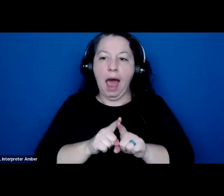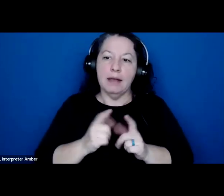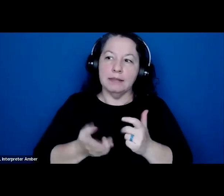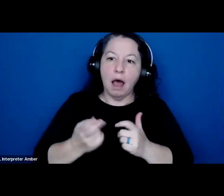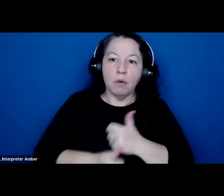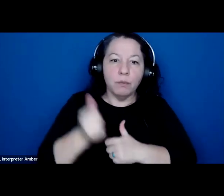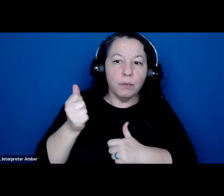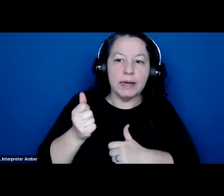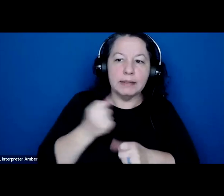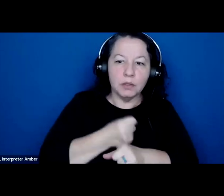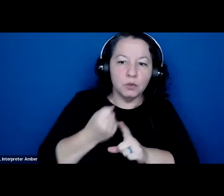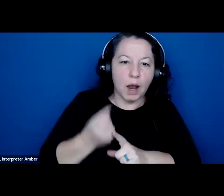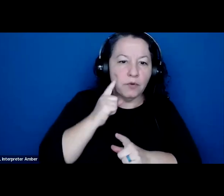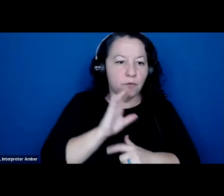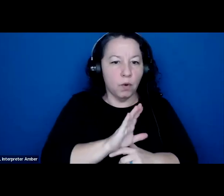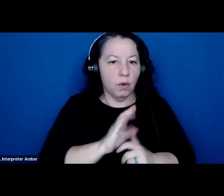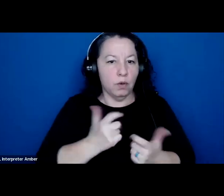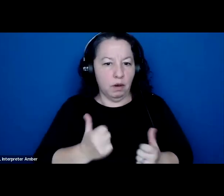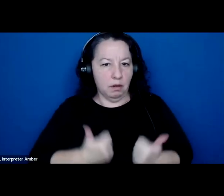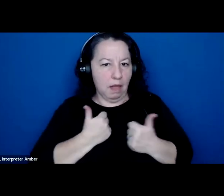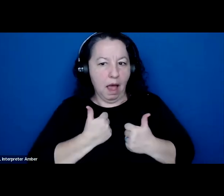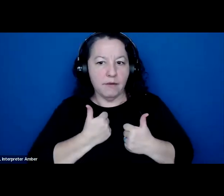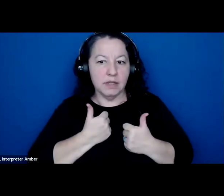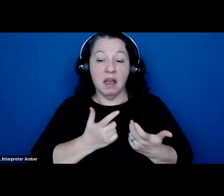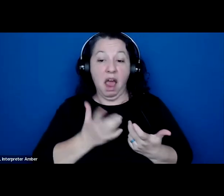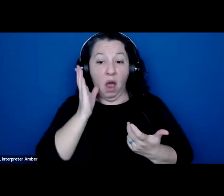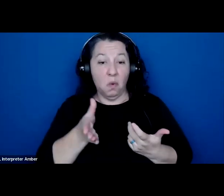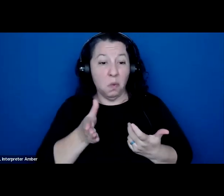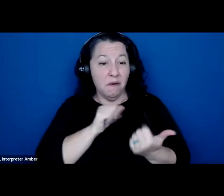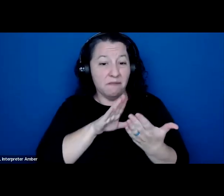the worst impacts of the climate crisis just because they happen to be on the frontlines.